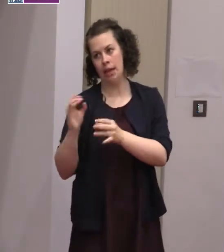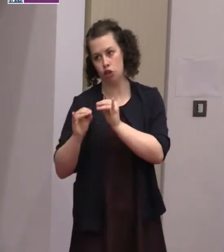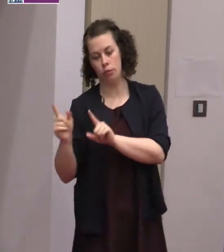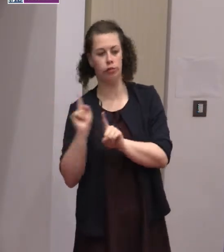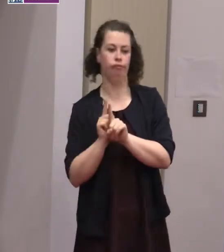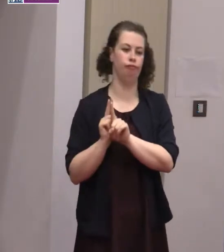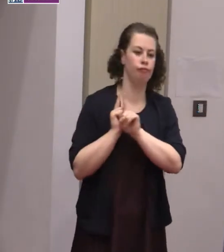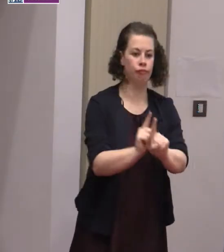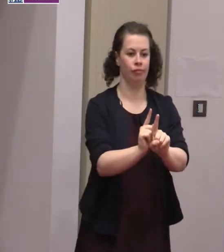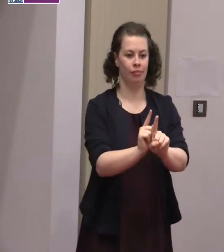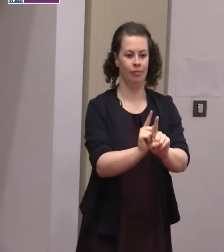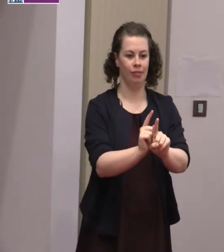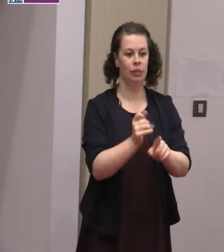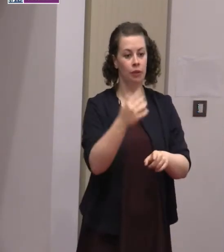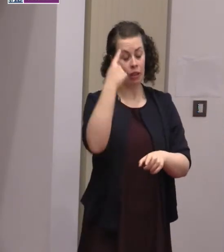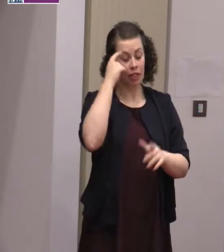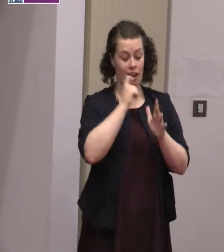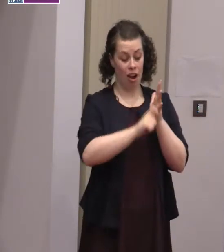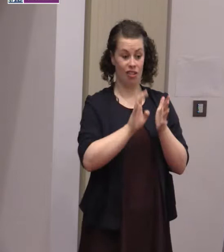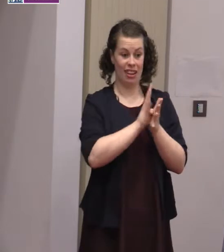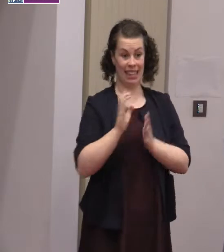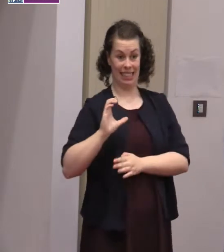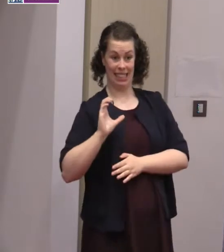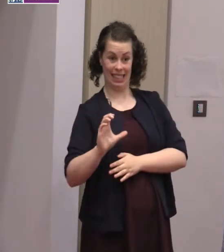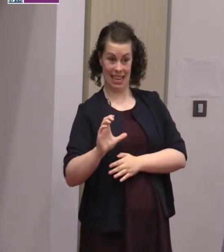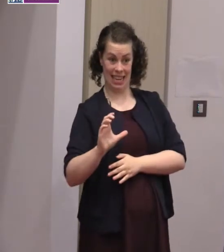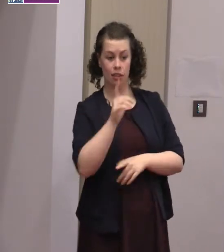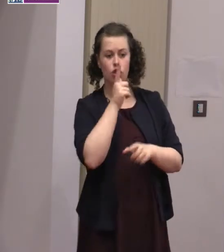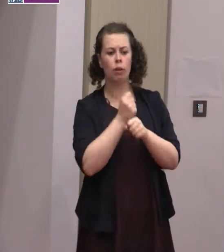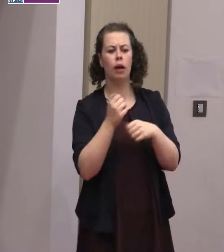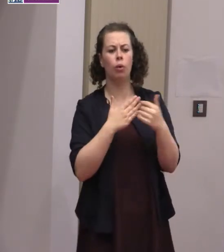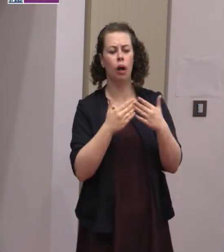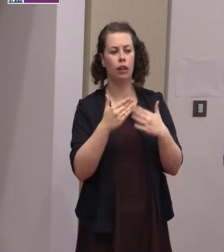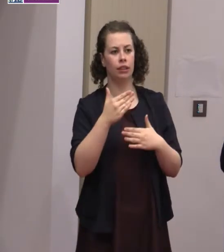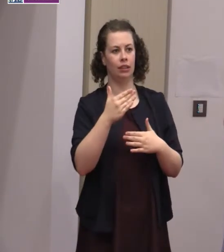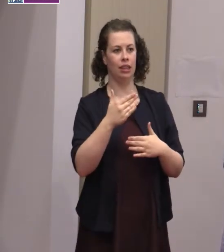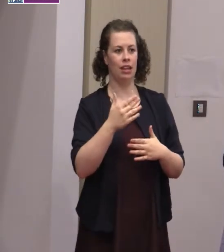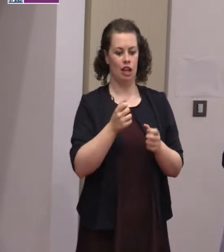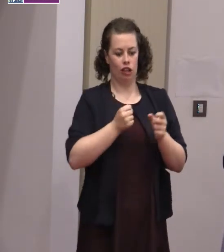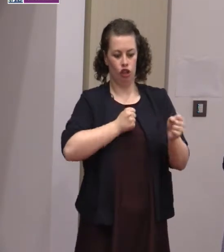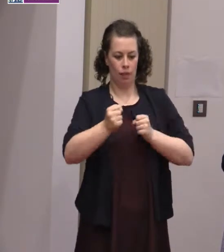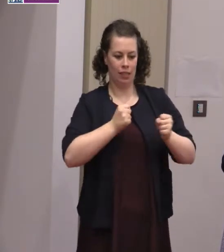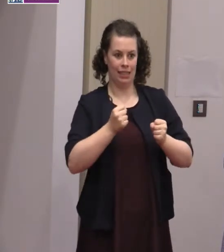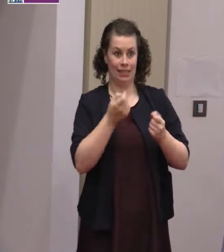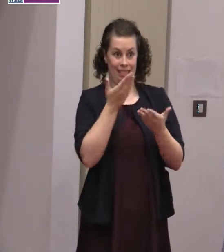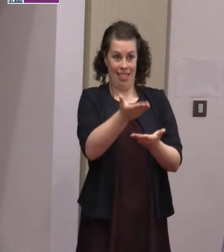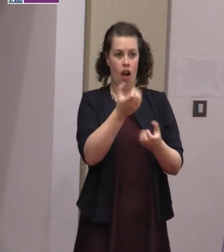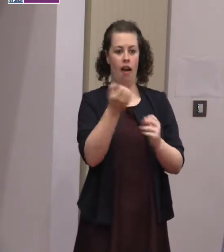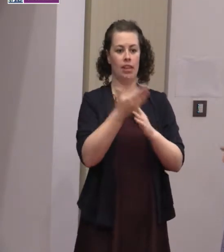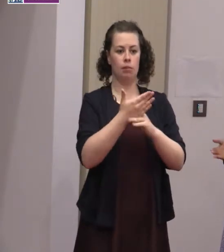If you think about Article 19 (c), which is about services accessible to the general public